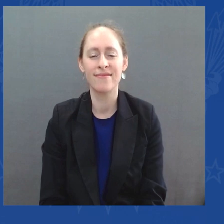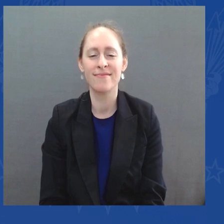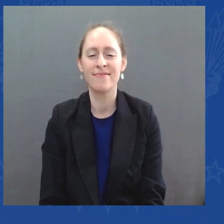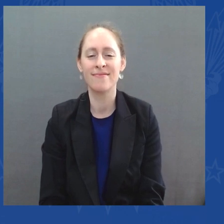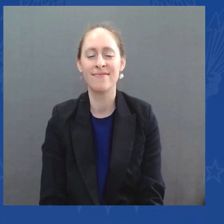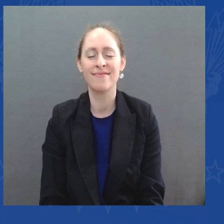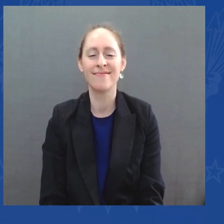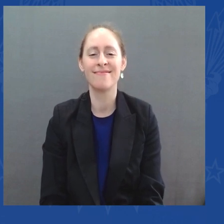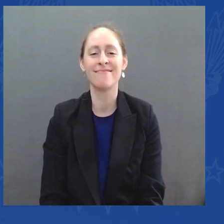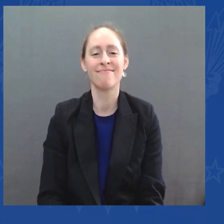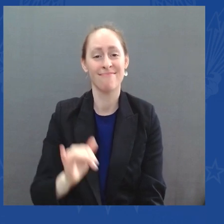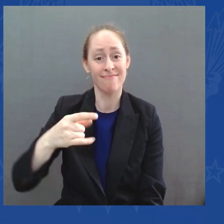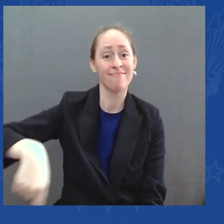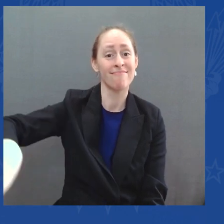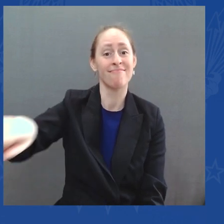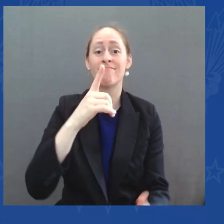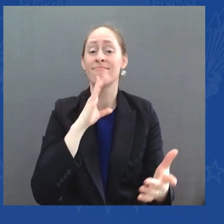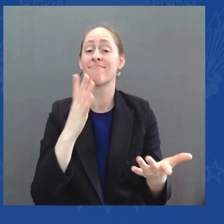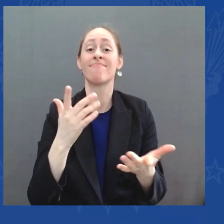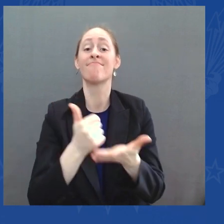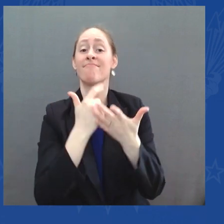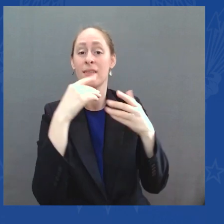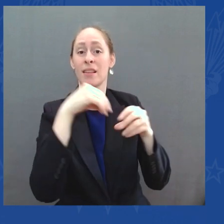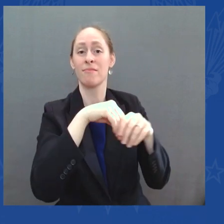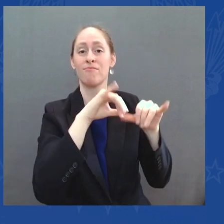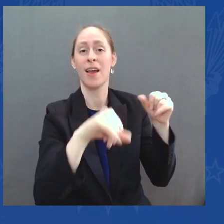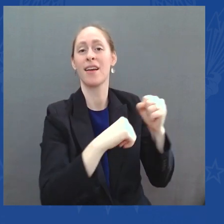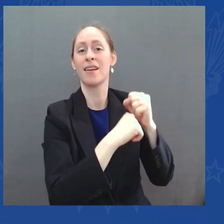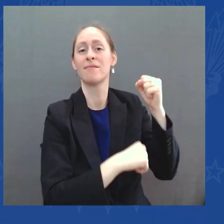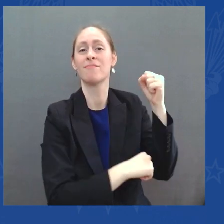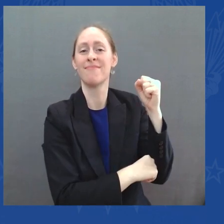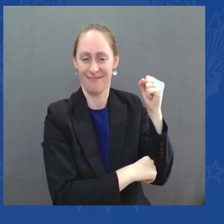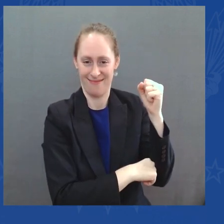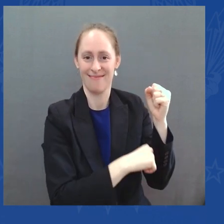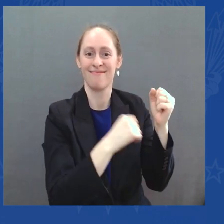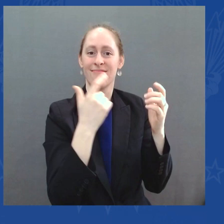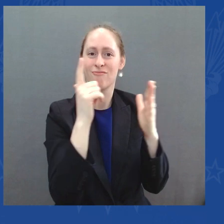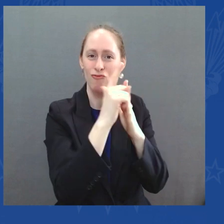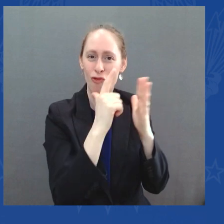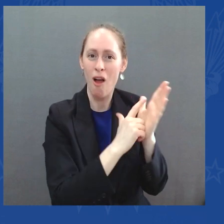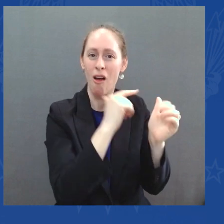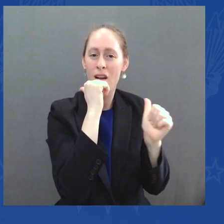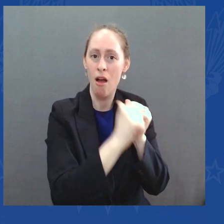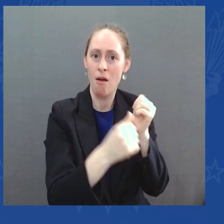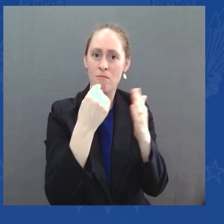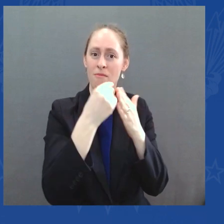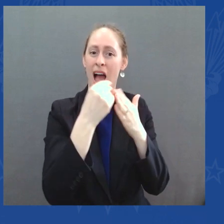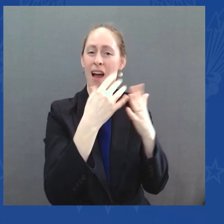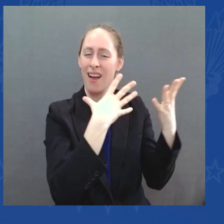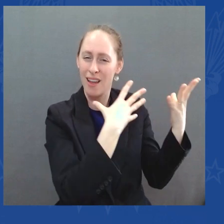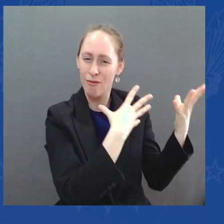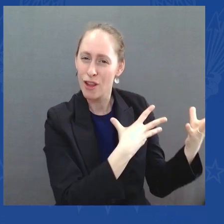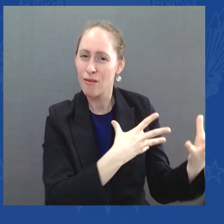And yes, that includes working with states to use that funding to build more safe truck parking because we know that